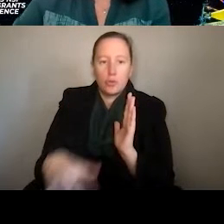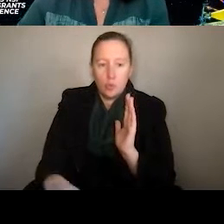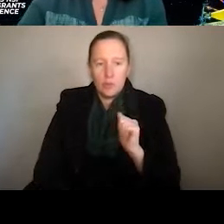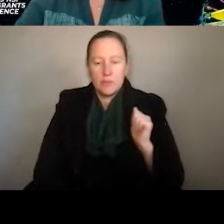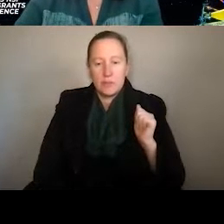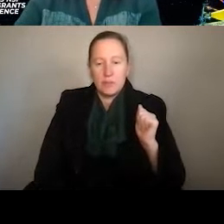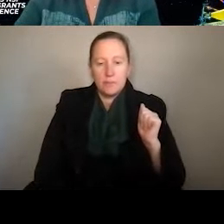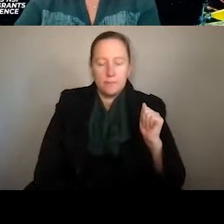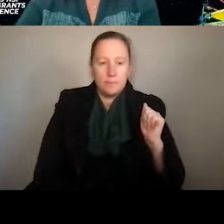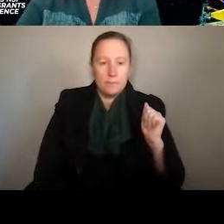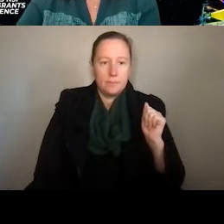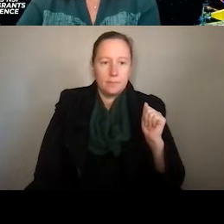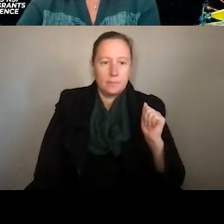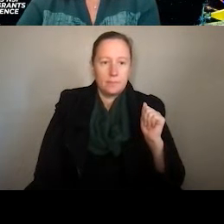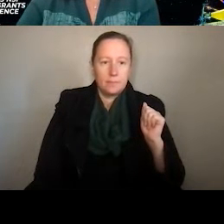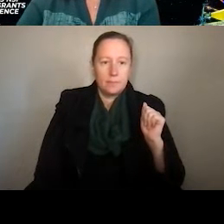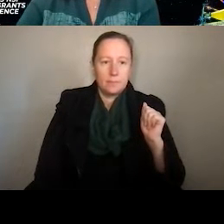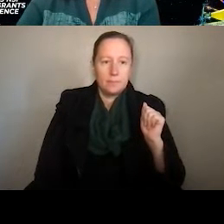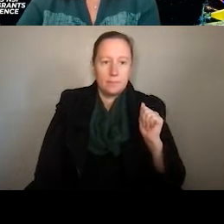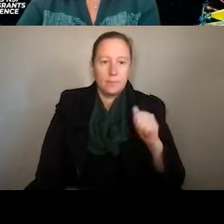Let's talk about their programs.